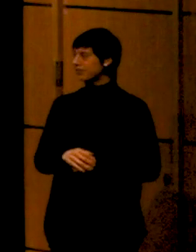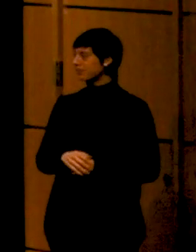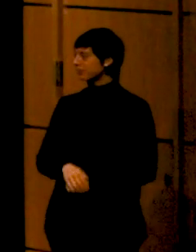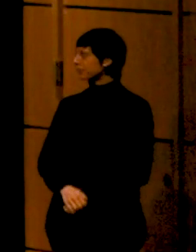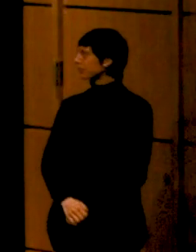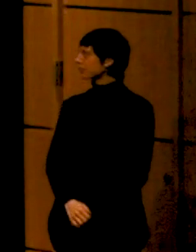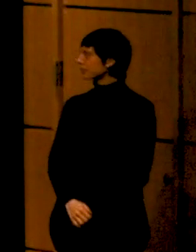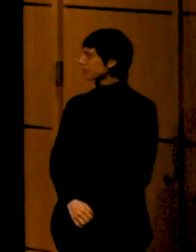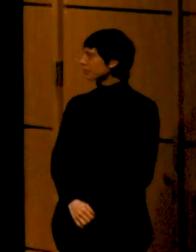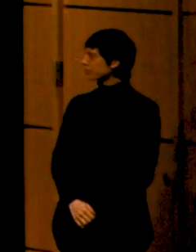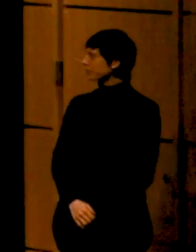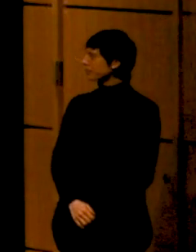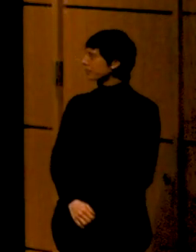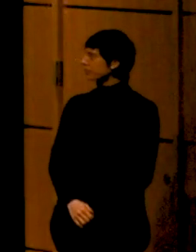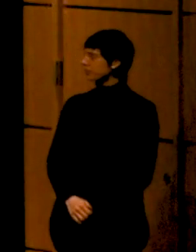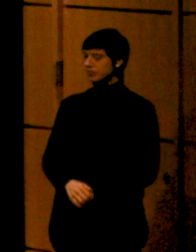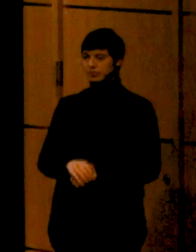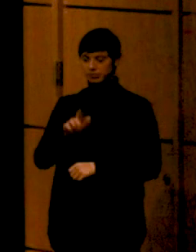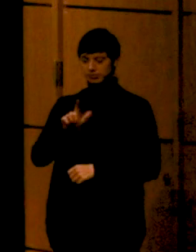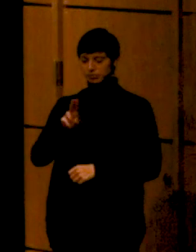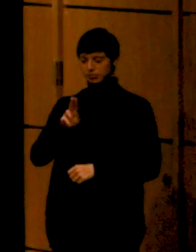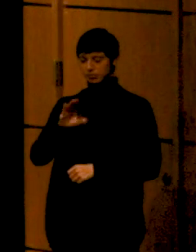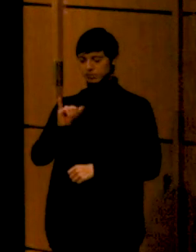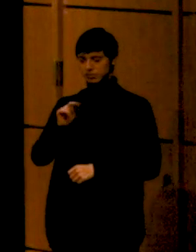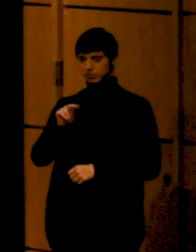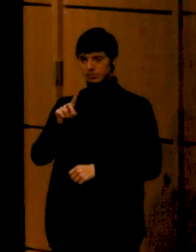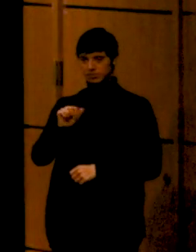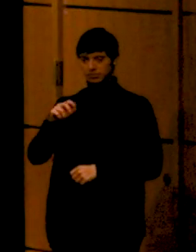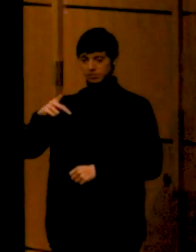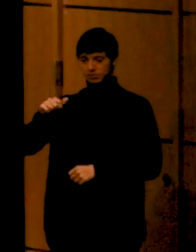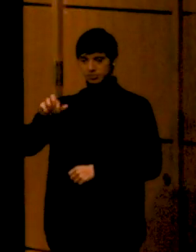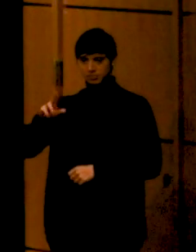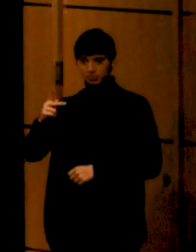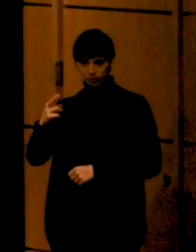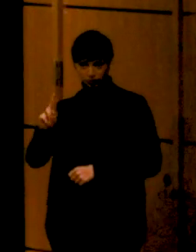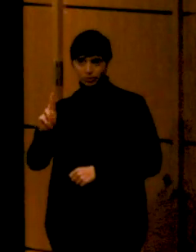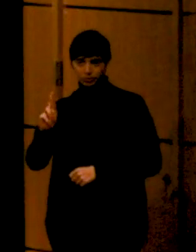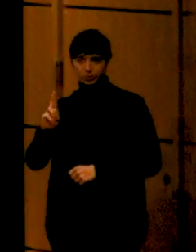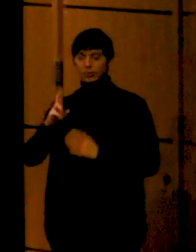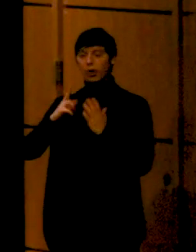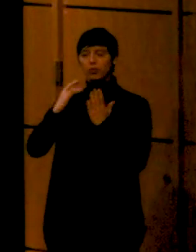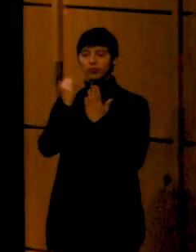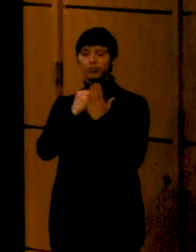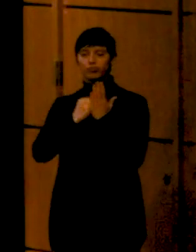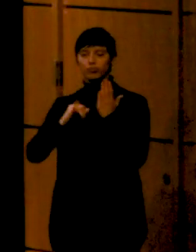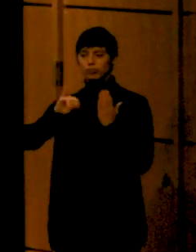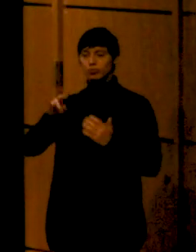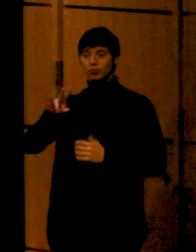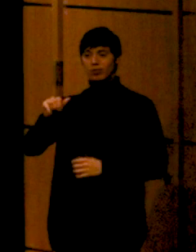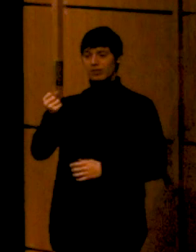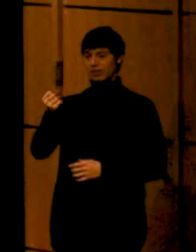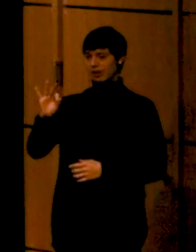And Lucinda, Lucinda Parker made this work in 1980, July of 1980, very specifically.